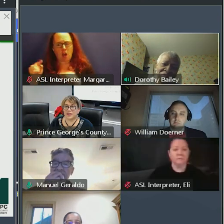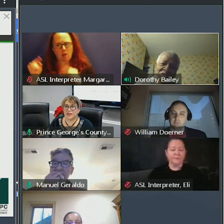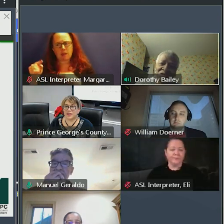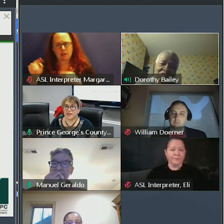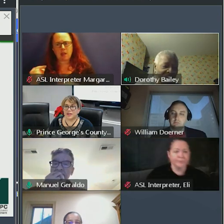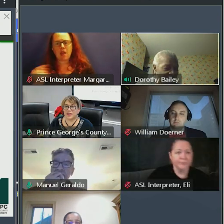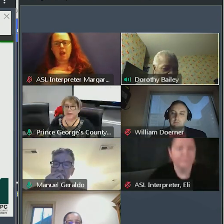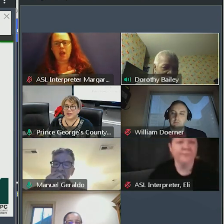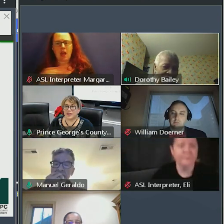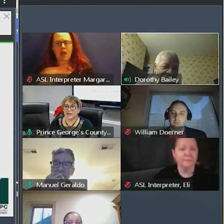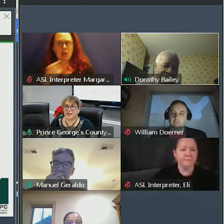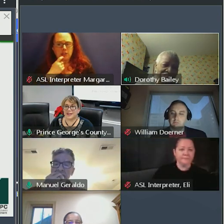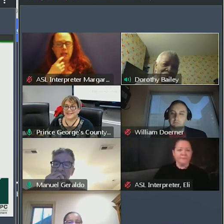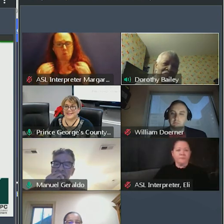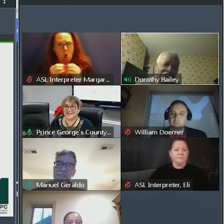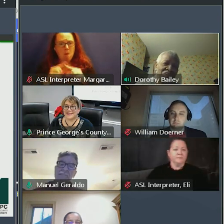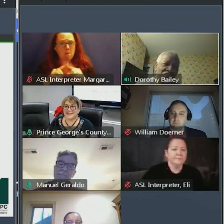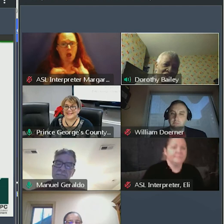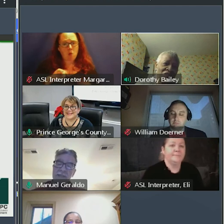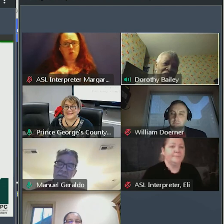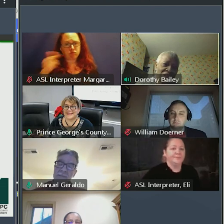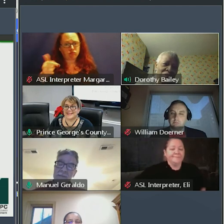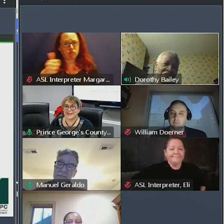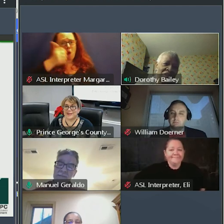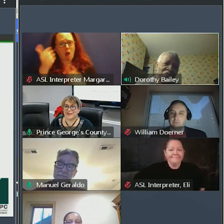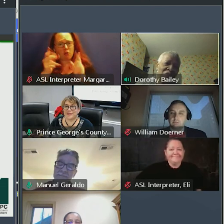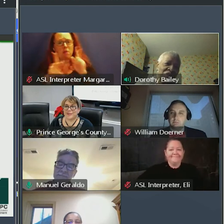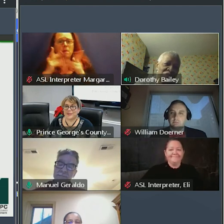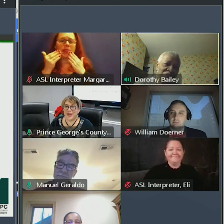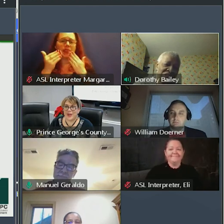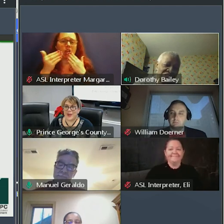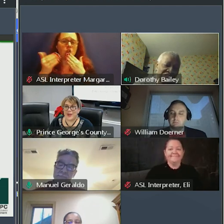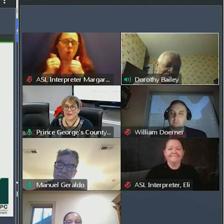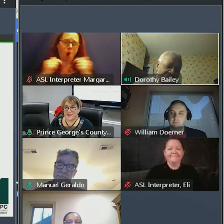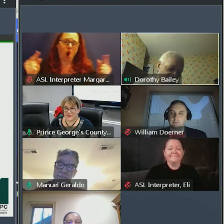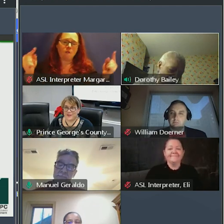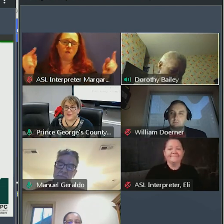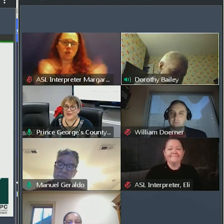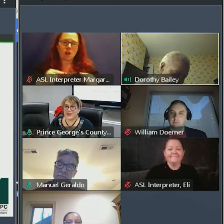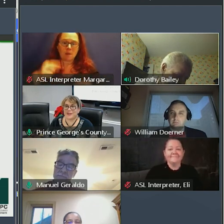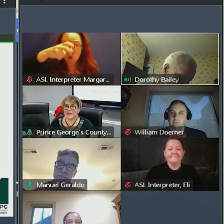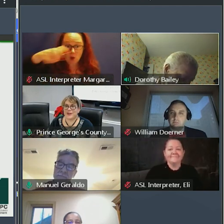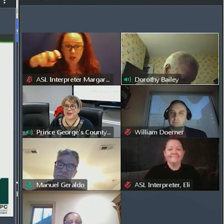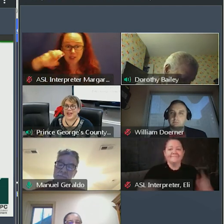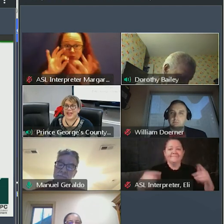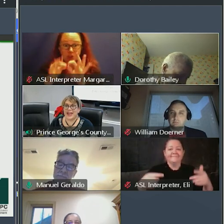and I'm sure other people want to say something, but thank you all for coming. We really do appreciate it. Yes, we do. Okay.